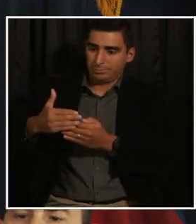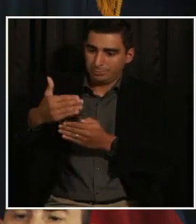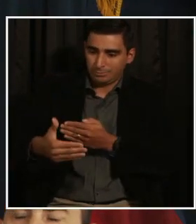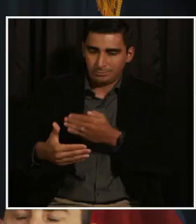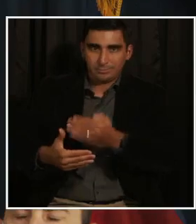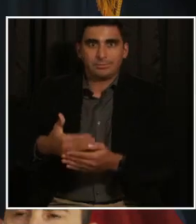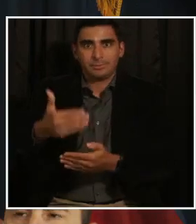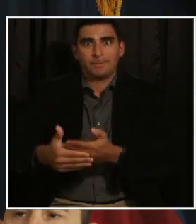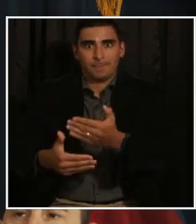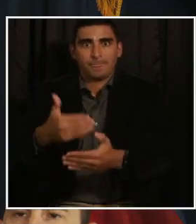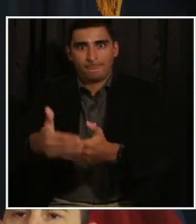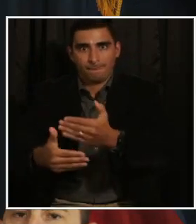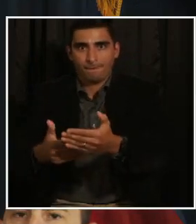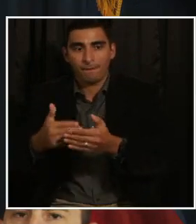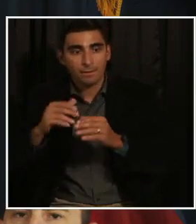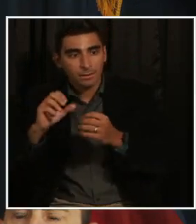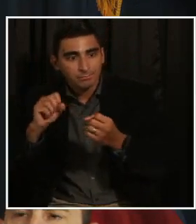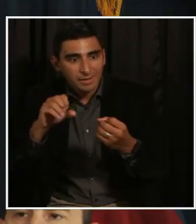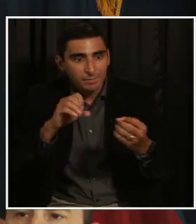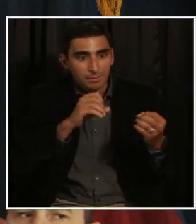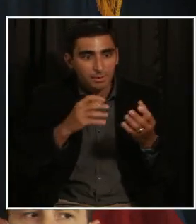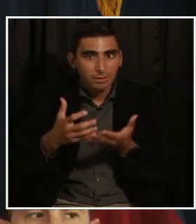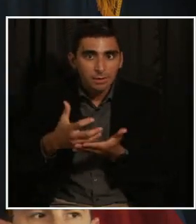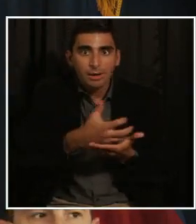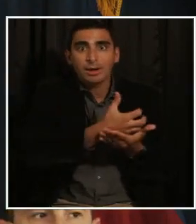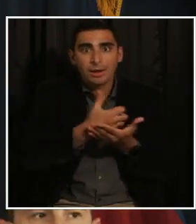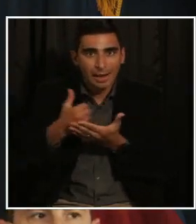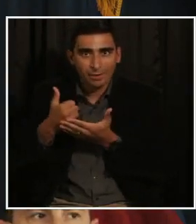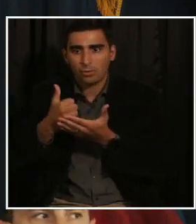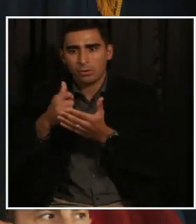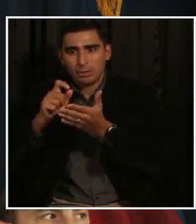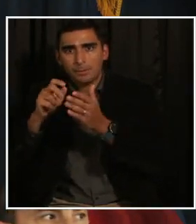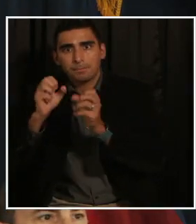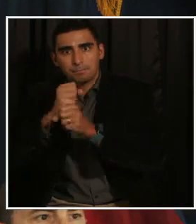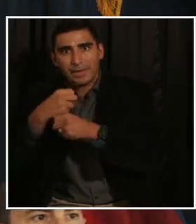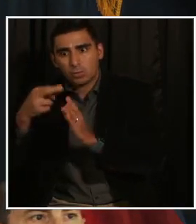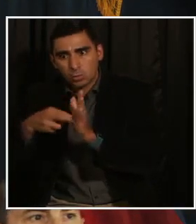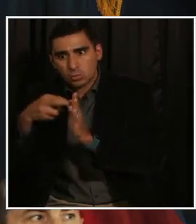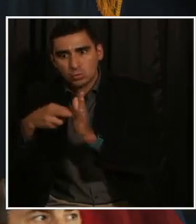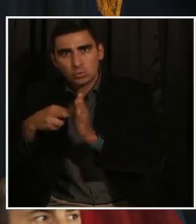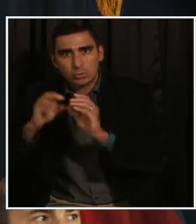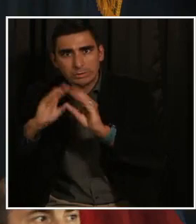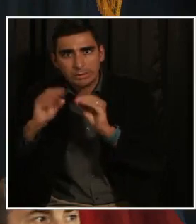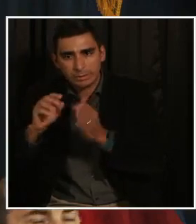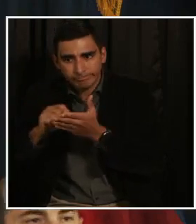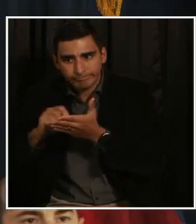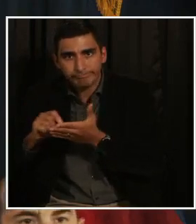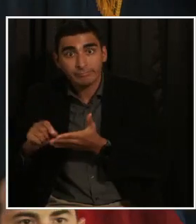and actually do the the fine print on on how all these rules are implemented